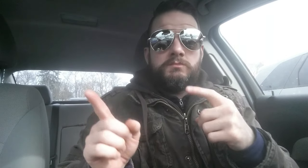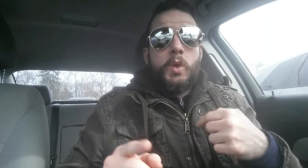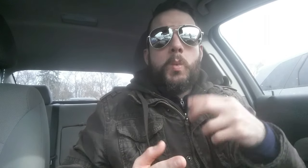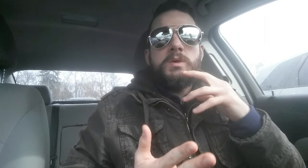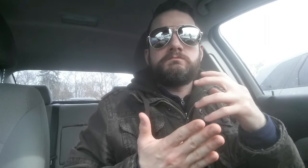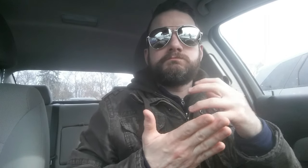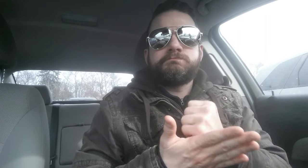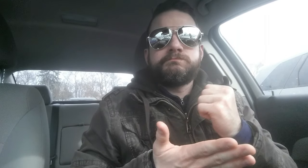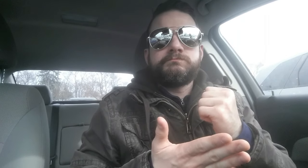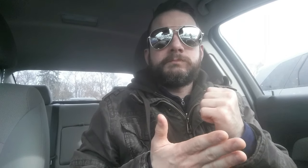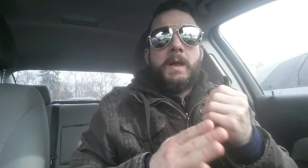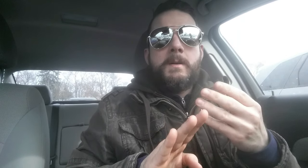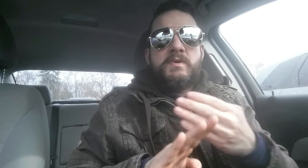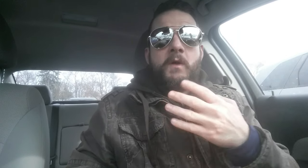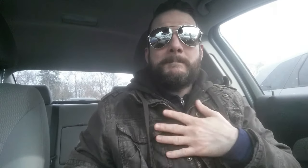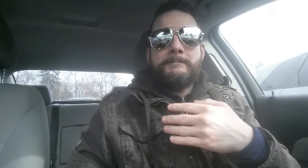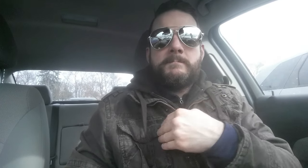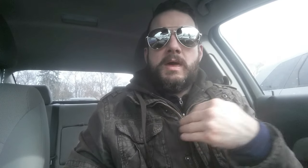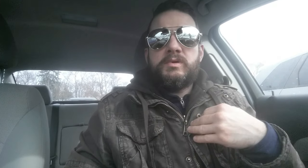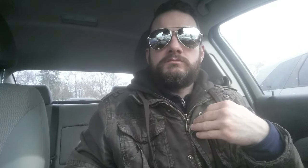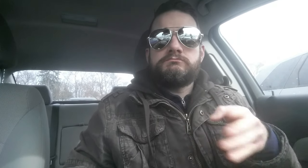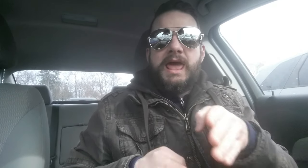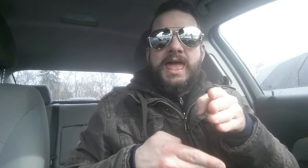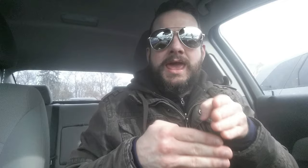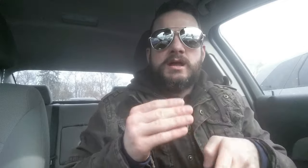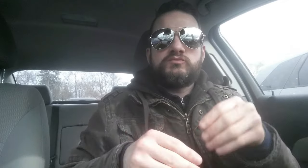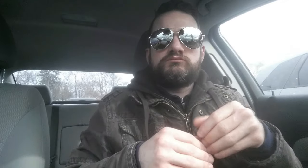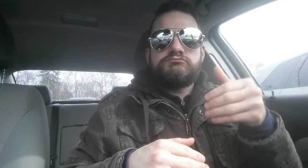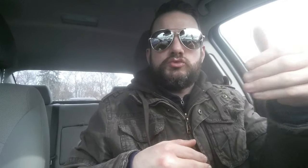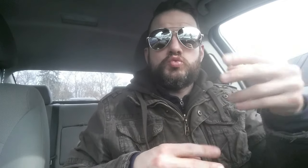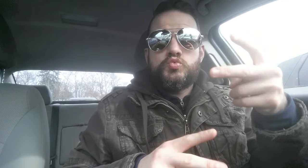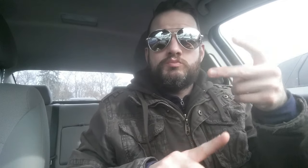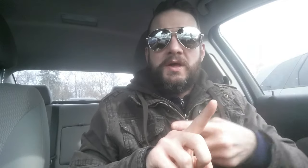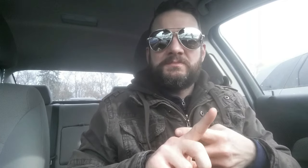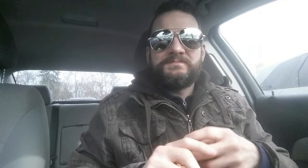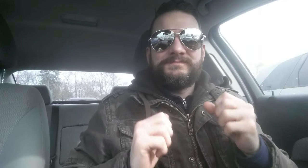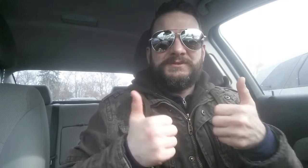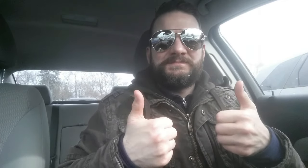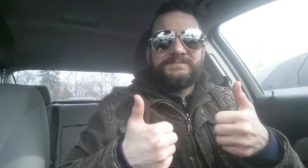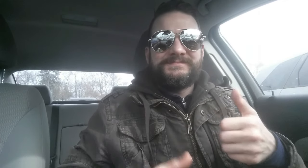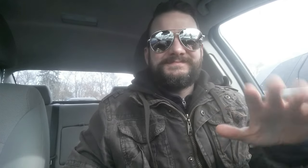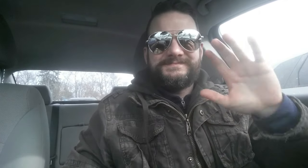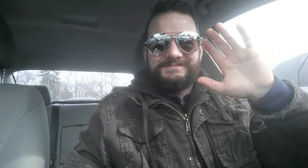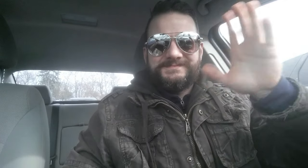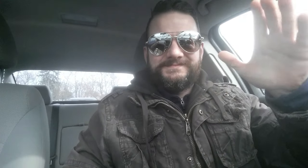I'm going to use my visit here as much as I can before my membership ends in two months. All right?